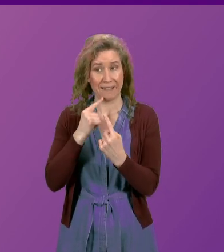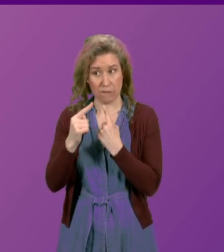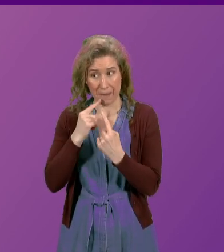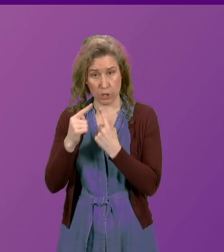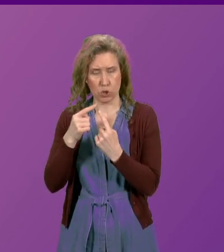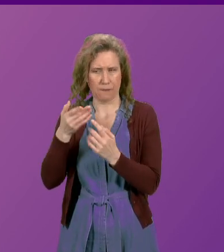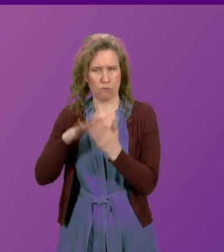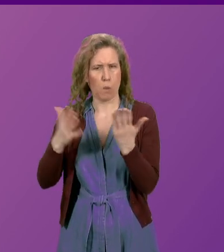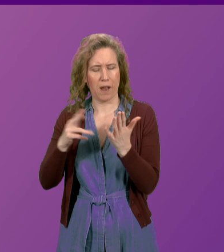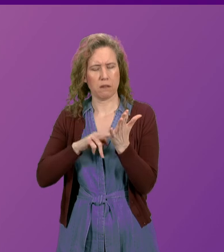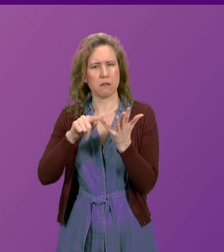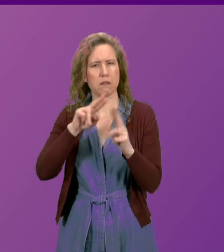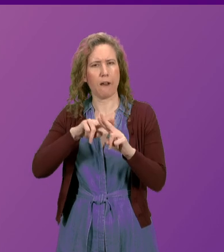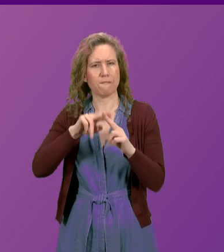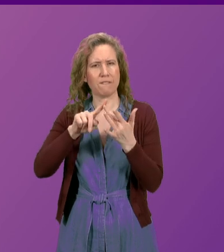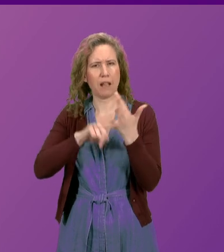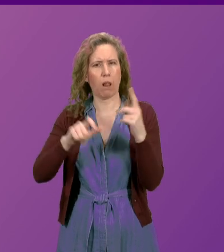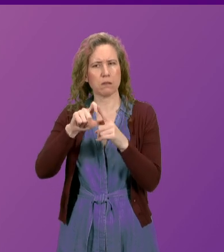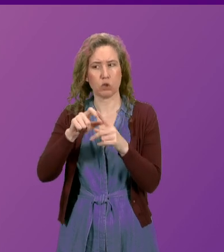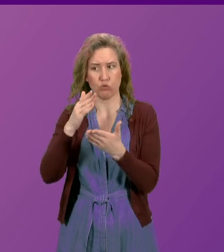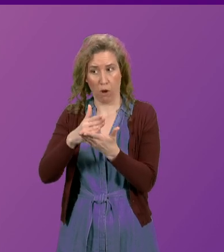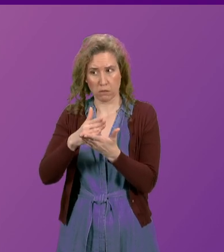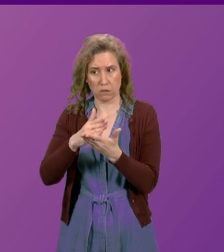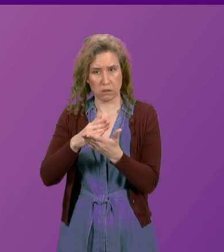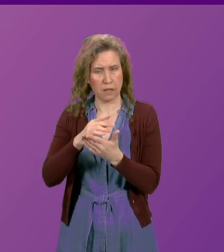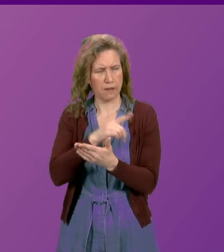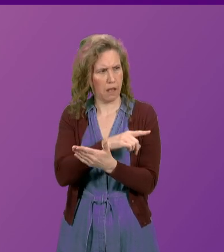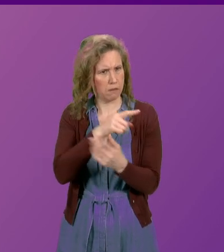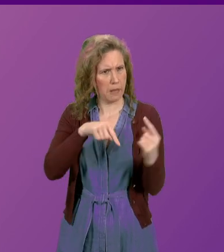Trust—was being criticised by members in this Parliament. It is important that we